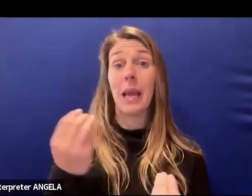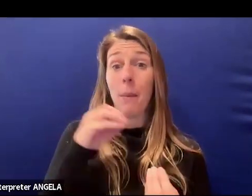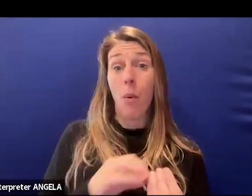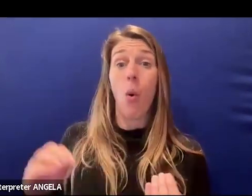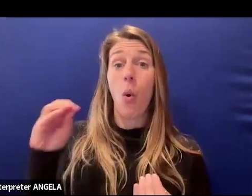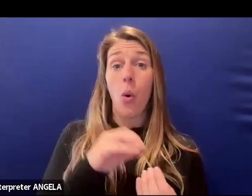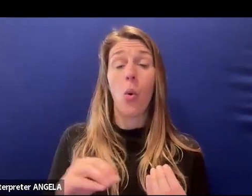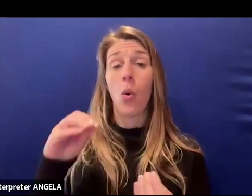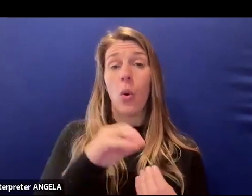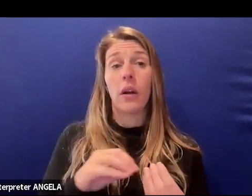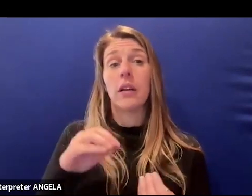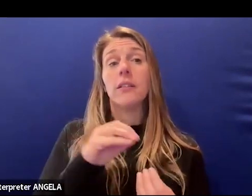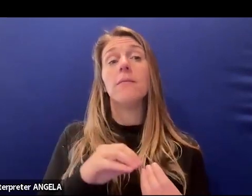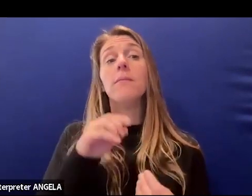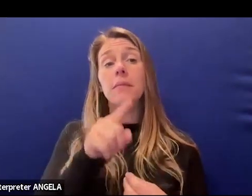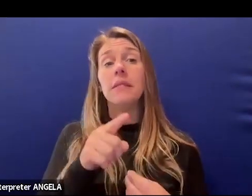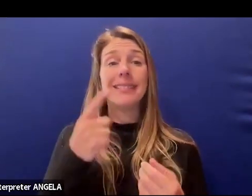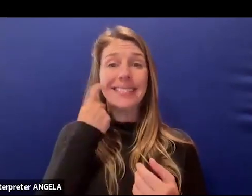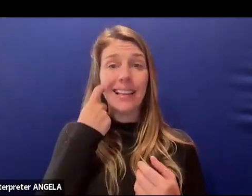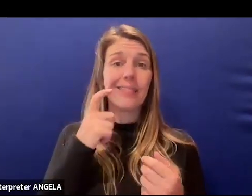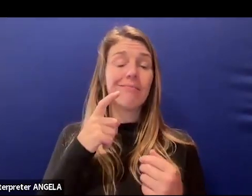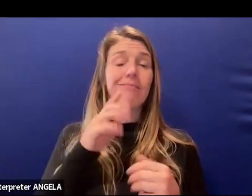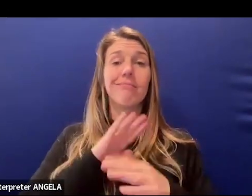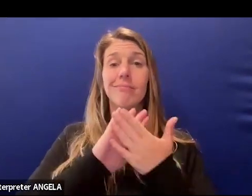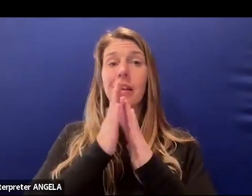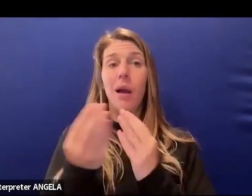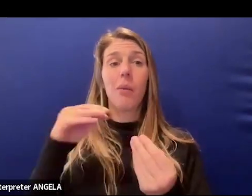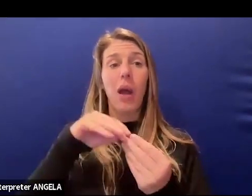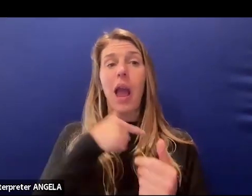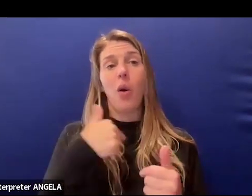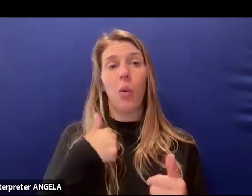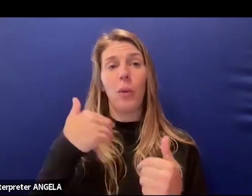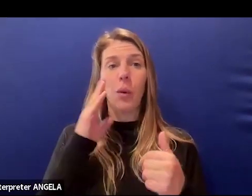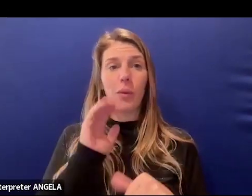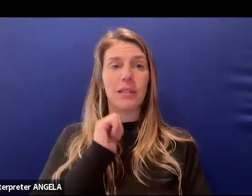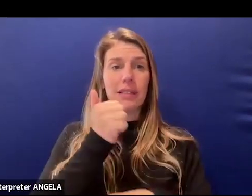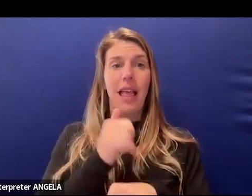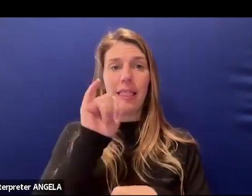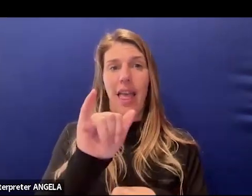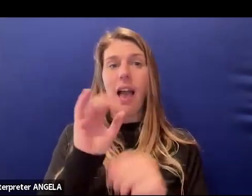is conference accessibility chairs just being part of how we put together a computing conference.